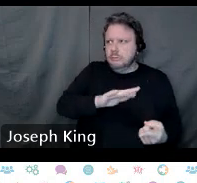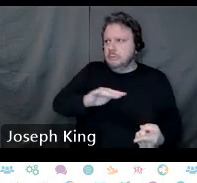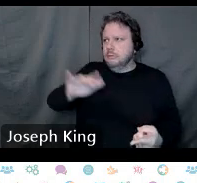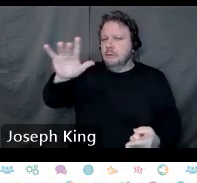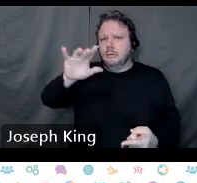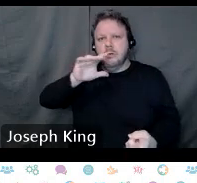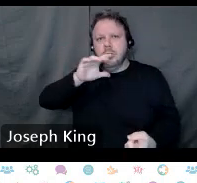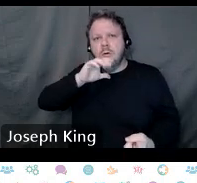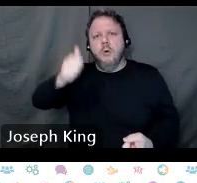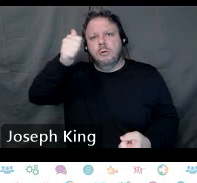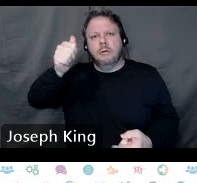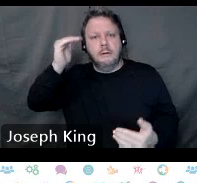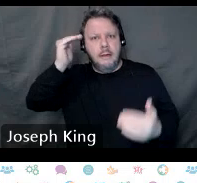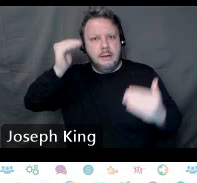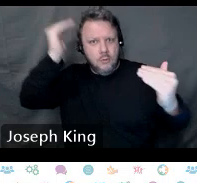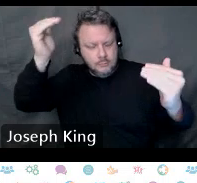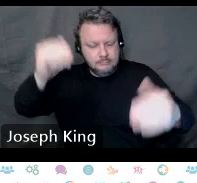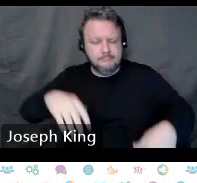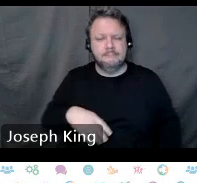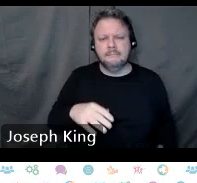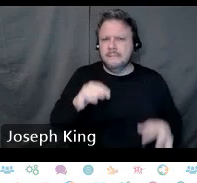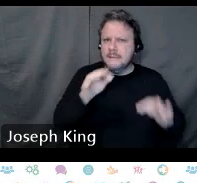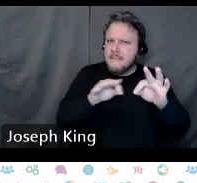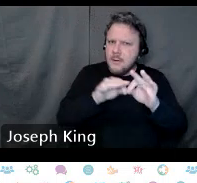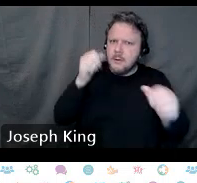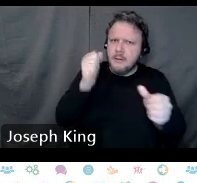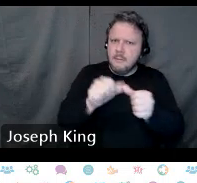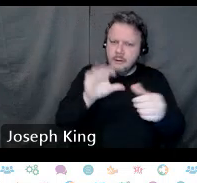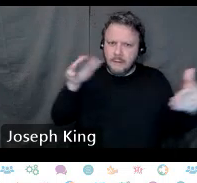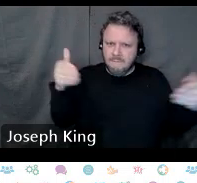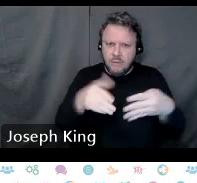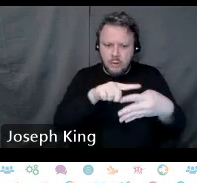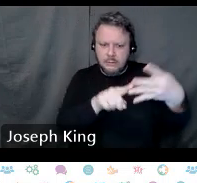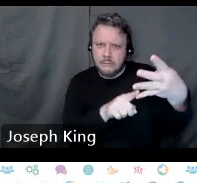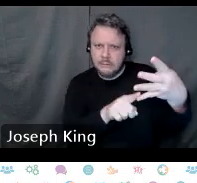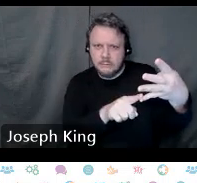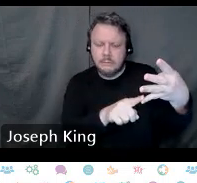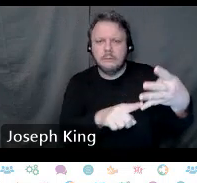Adults and that is important to remember. The focus area priorities,